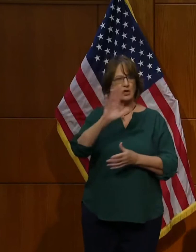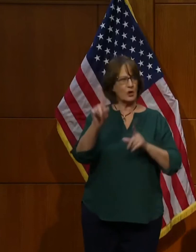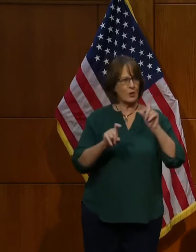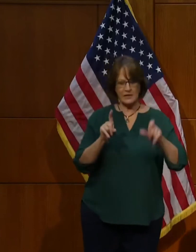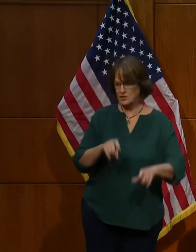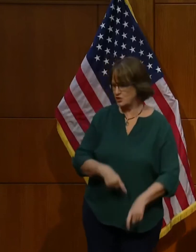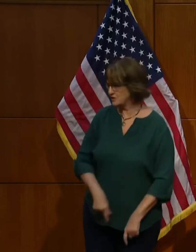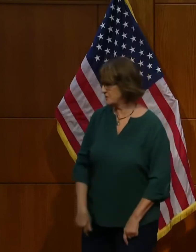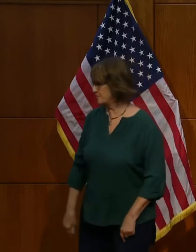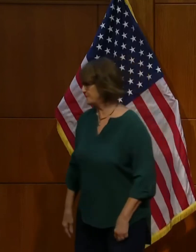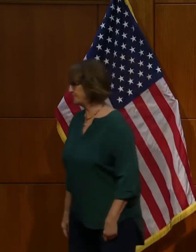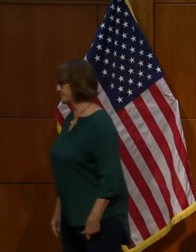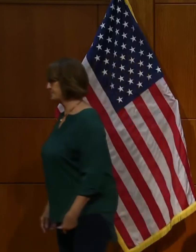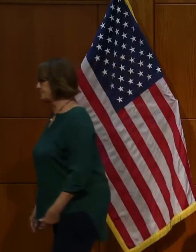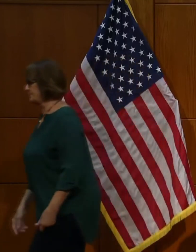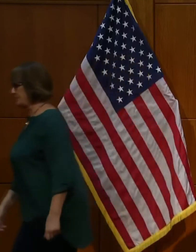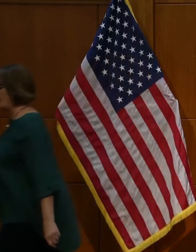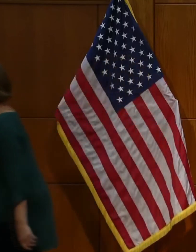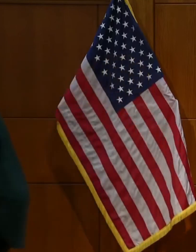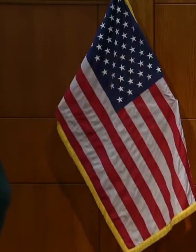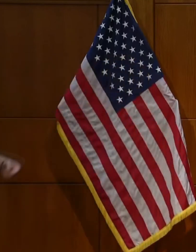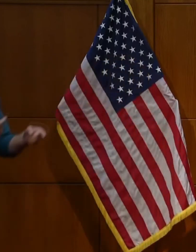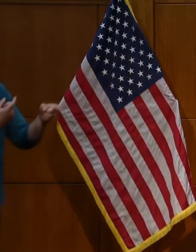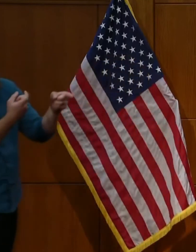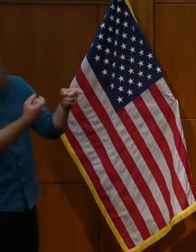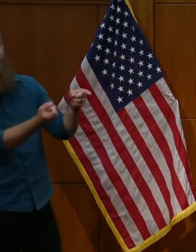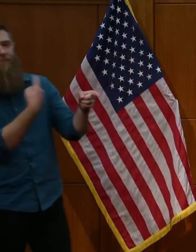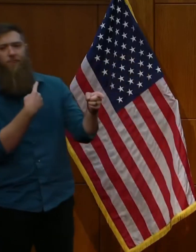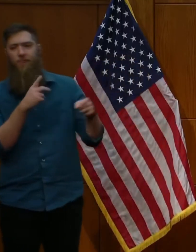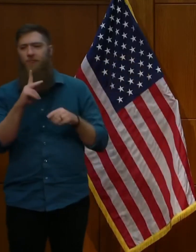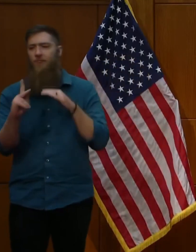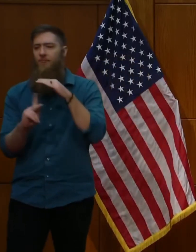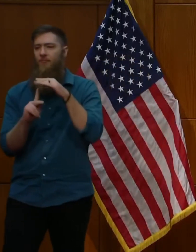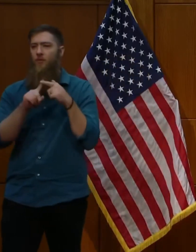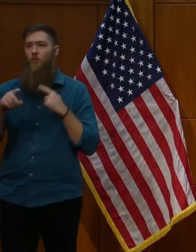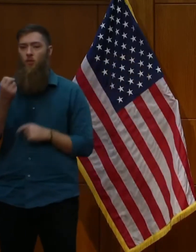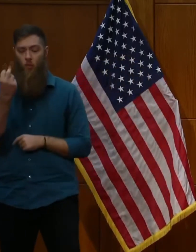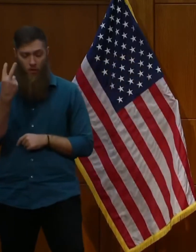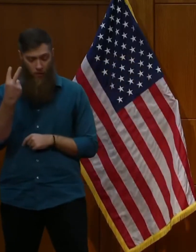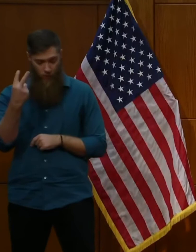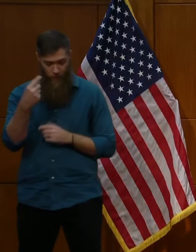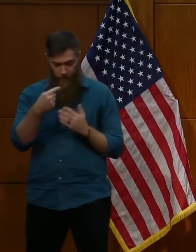Regarding this K to 12 stuff, instead of relying on this interpretation of the law,